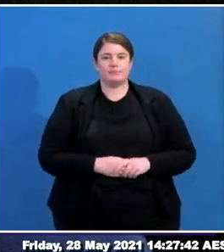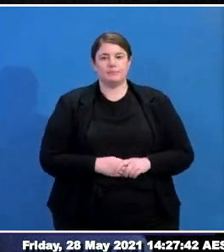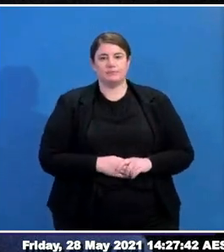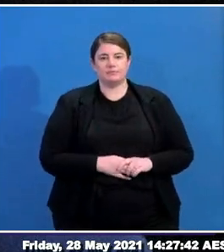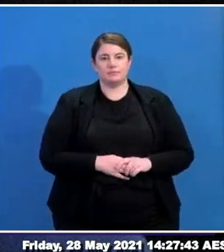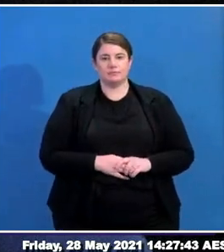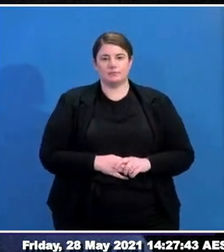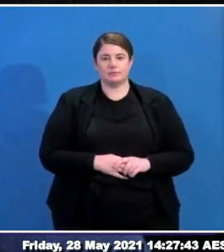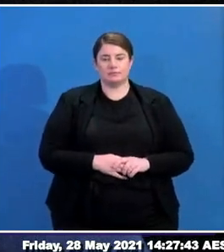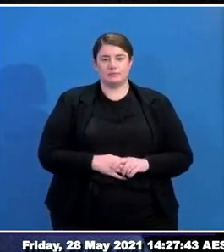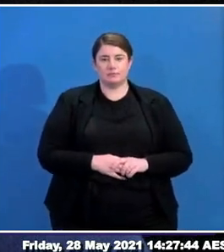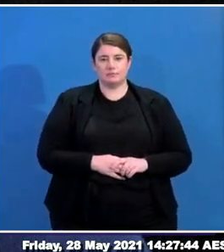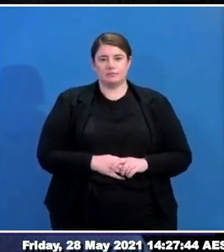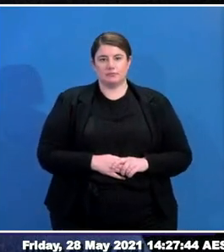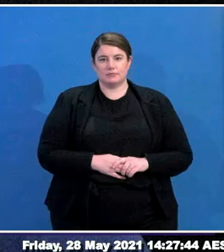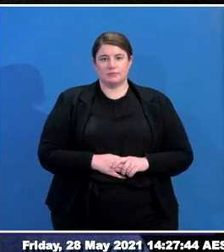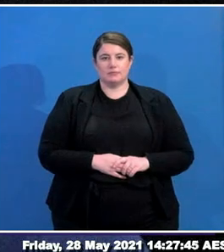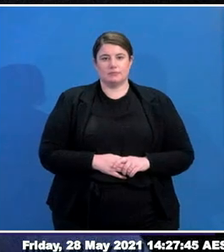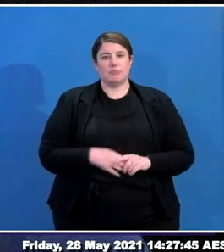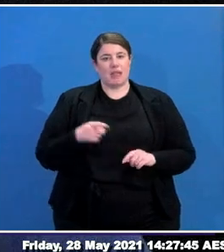to say that these arrangements are new.